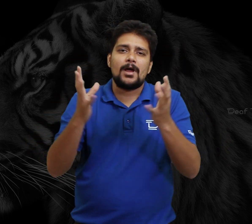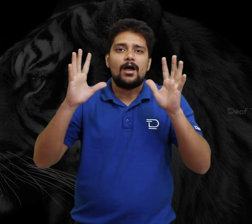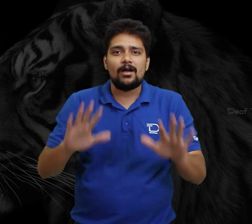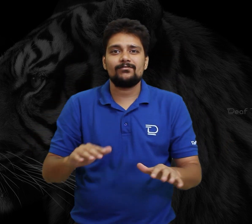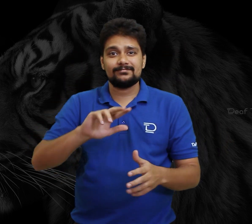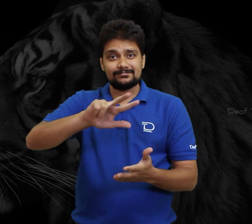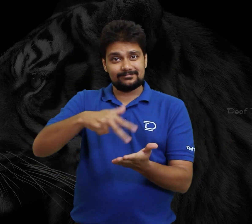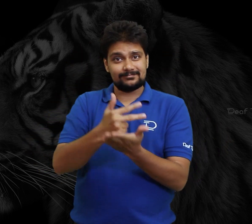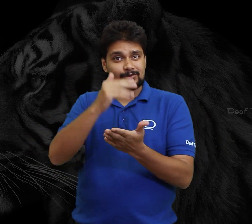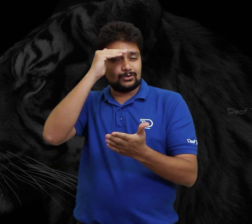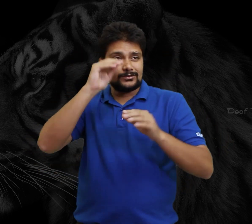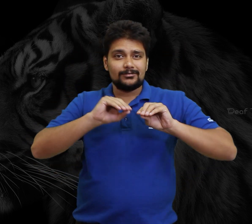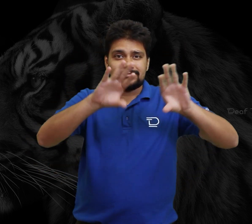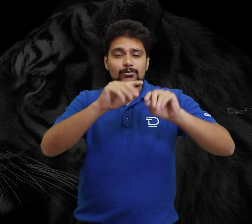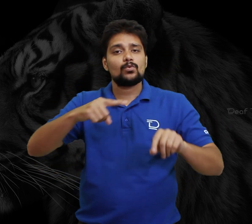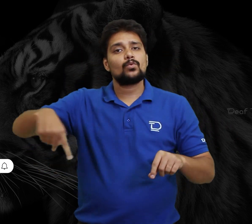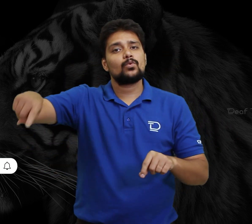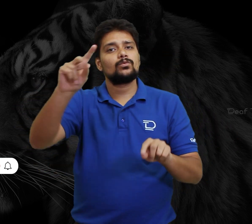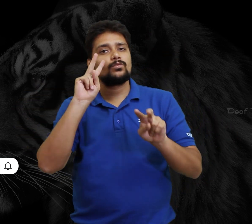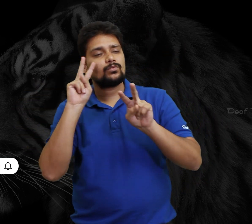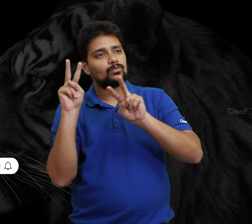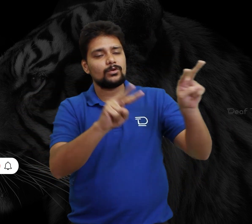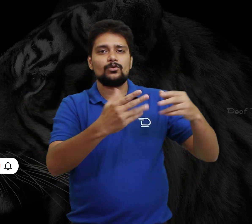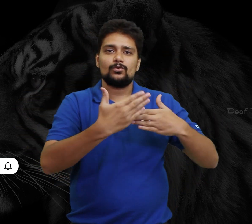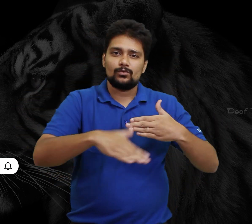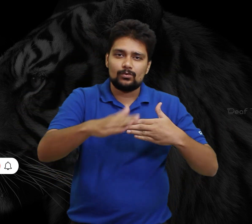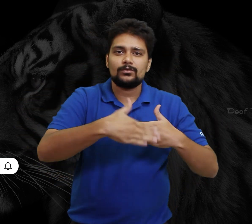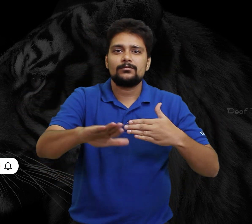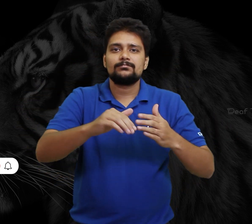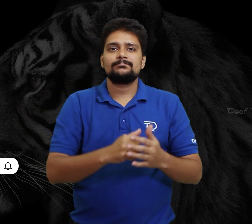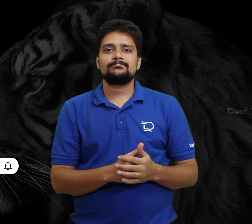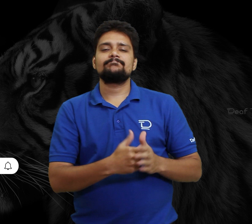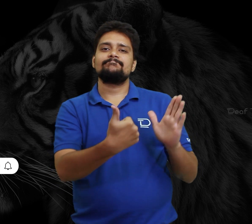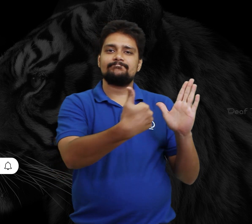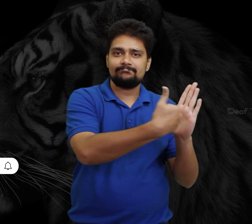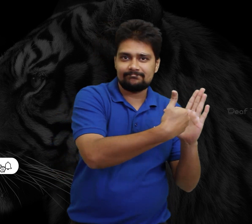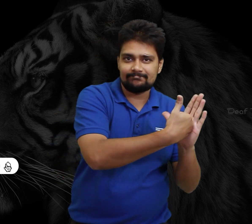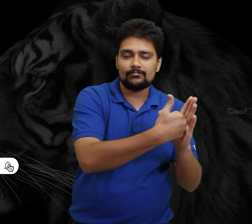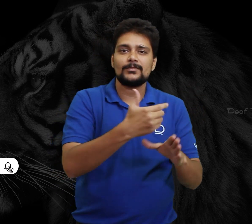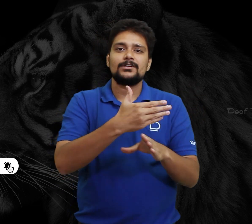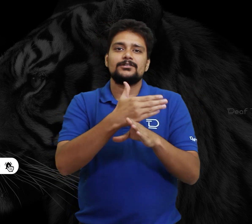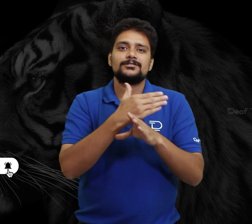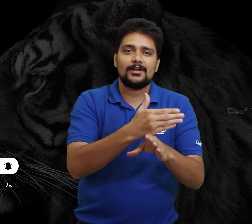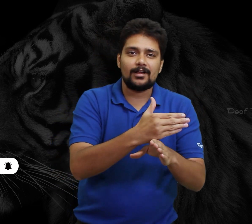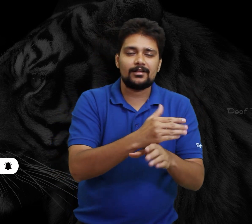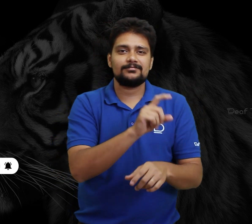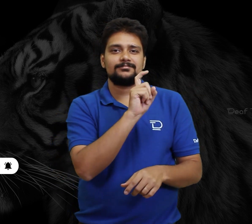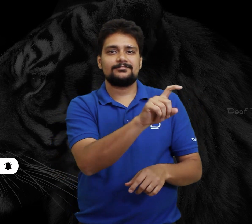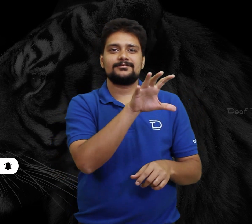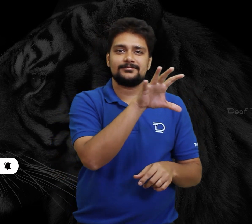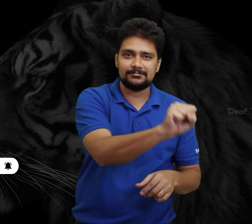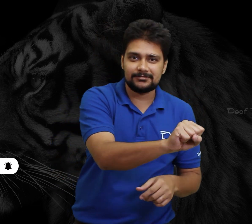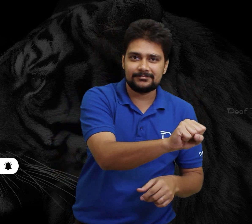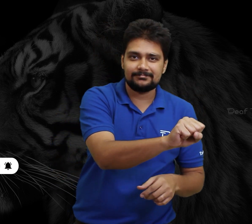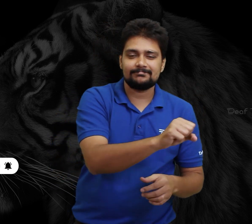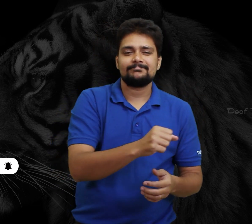Like this we have many videos. Like, share and subscribe.